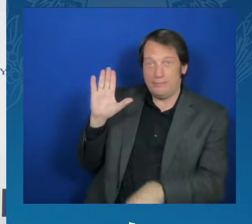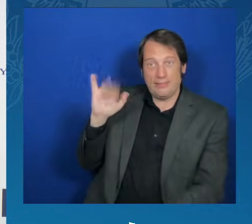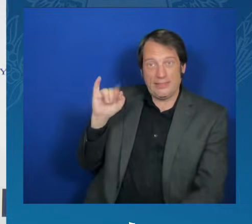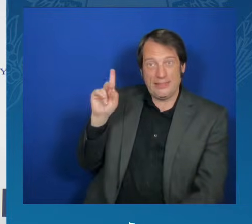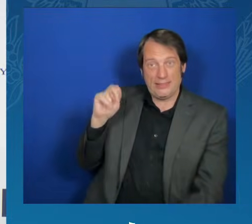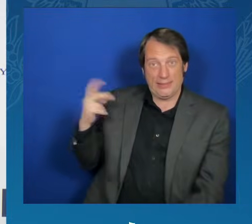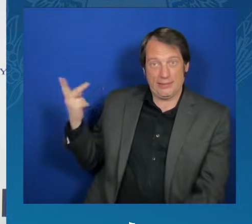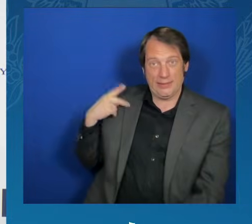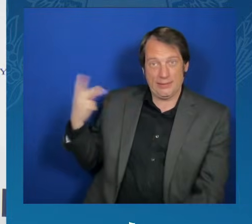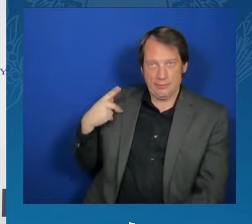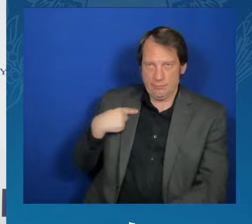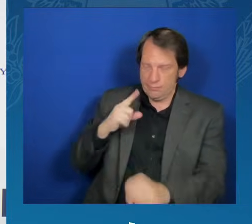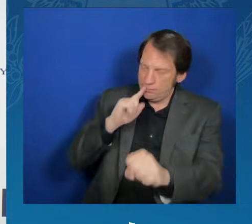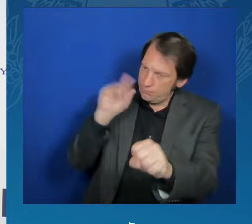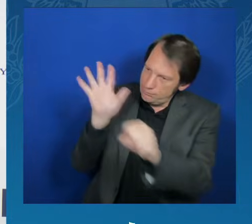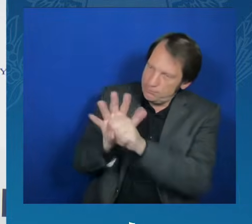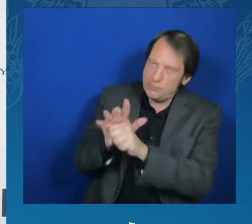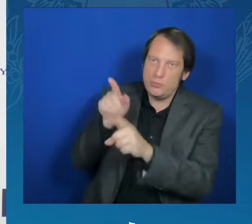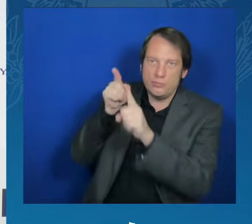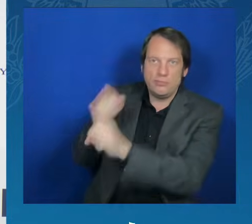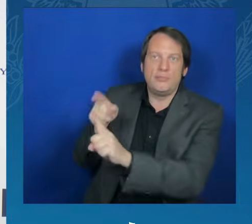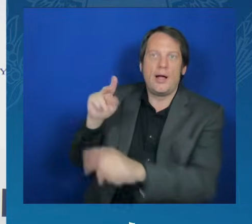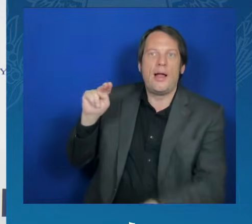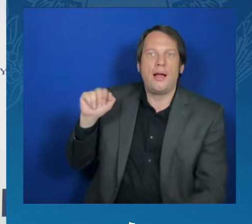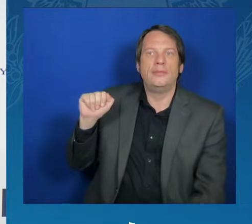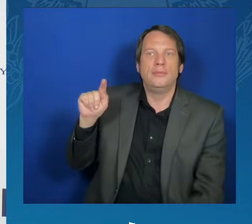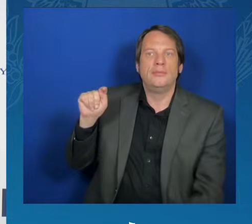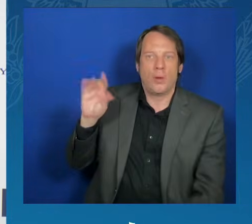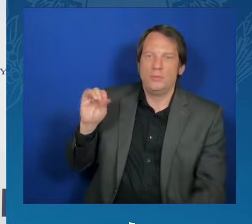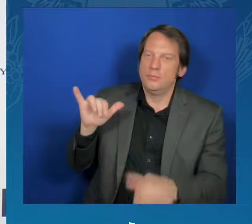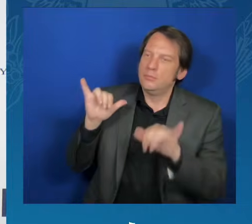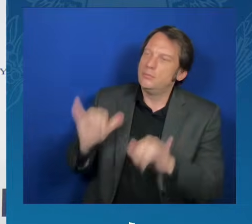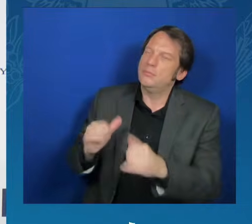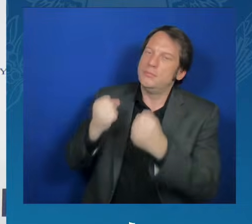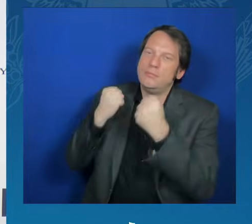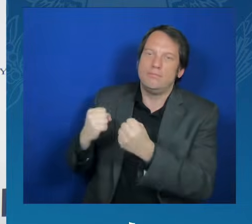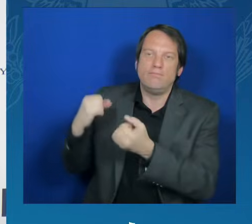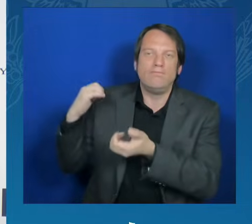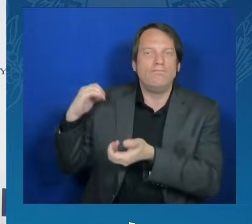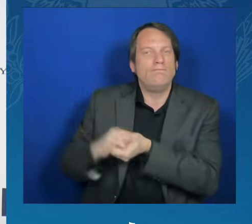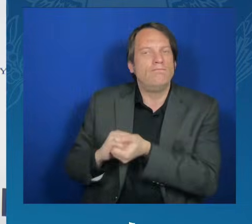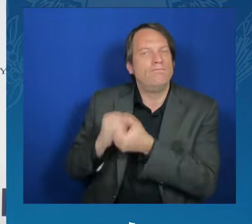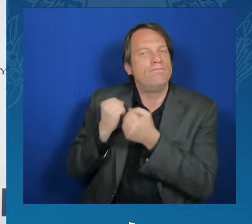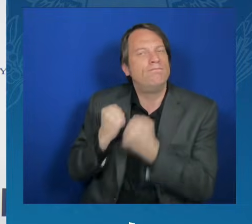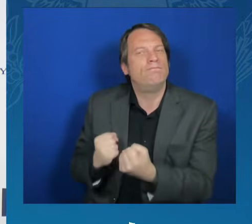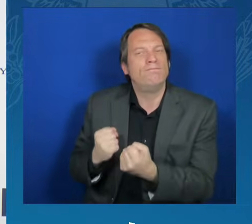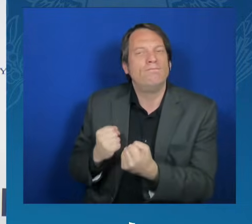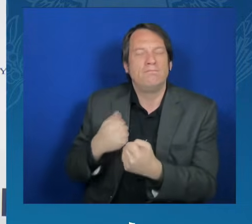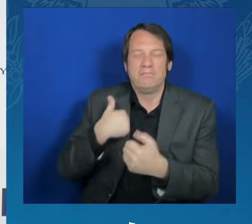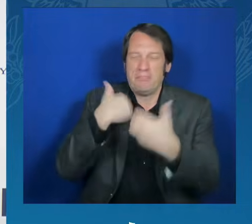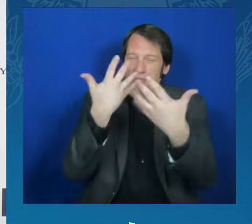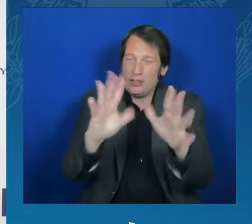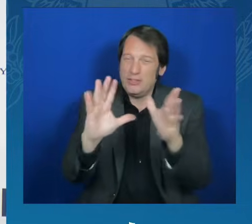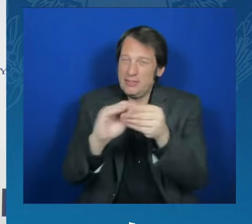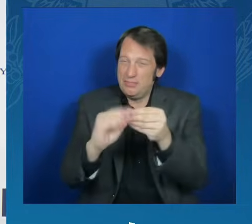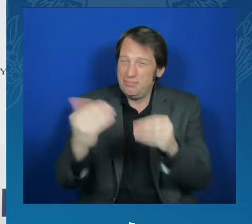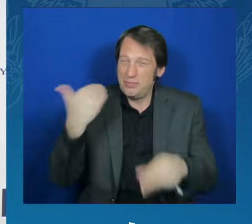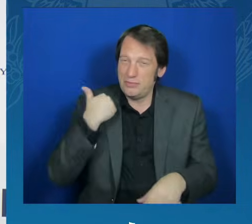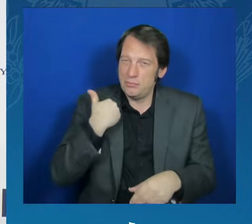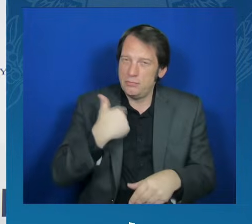And I do believe, as I have said before, NATO is the greatest military alliance the world has ever known.